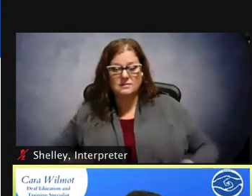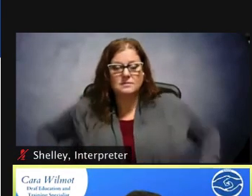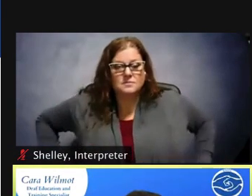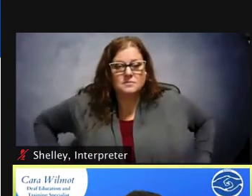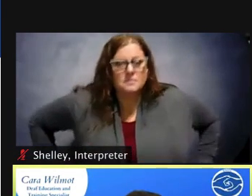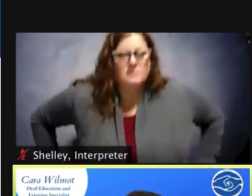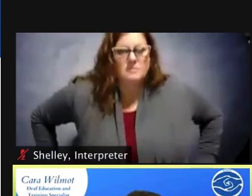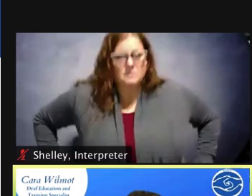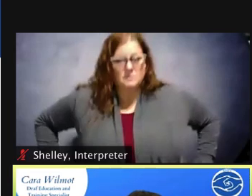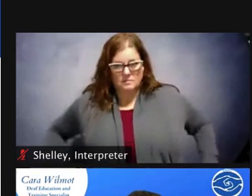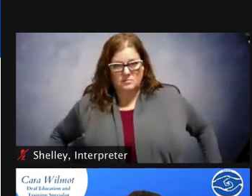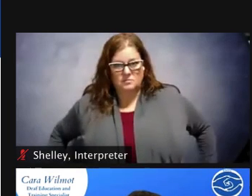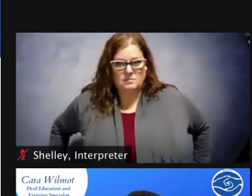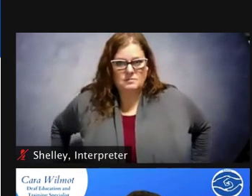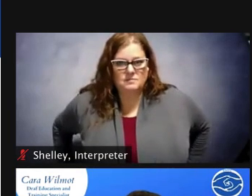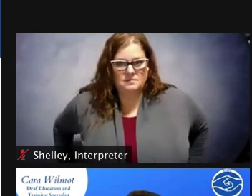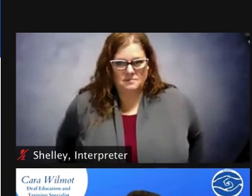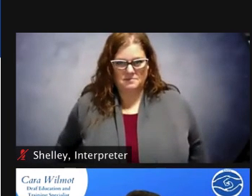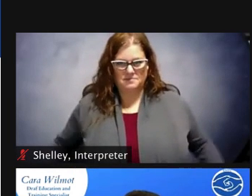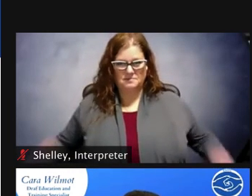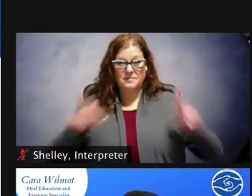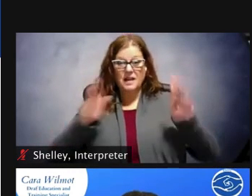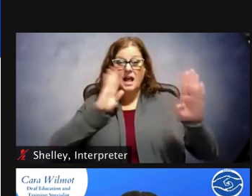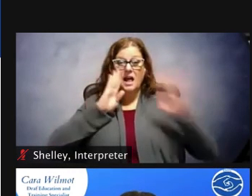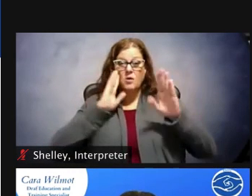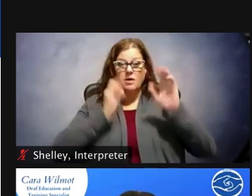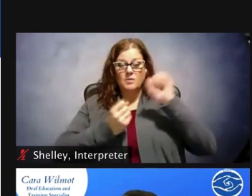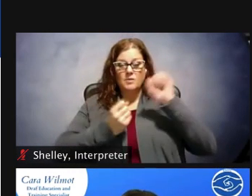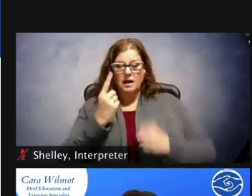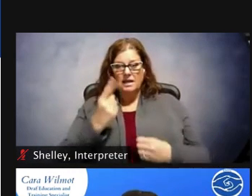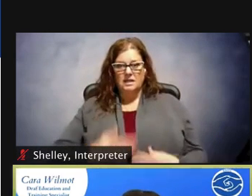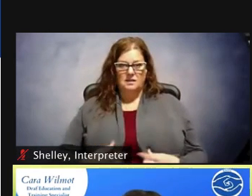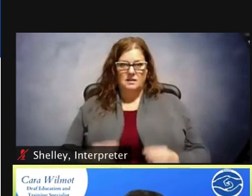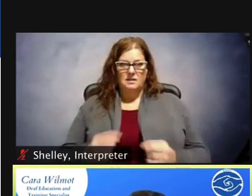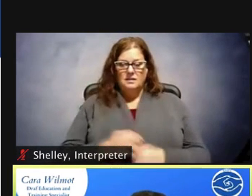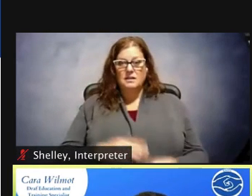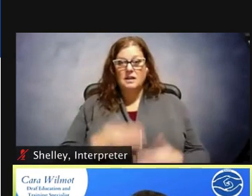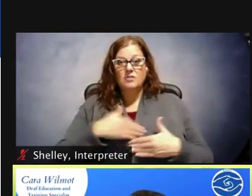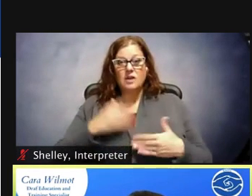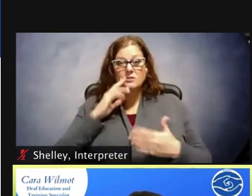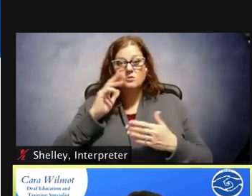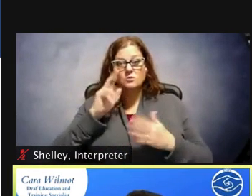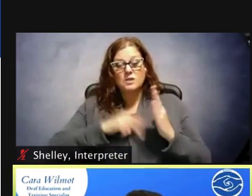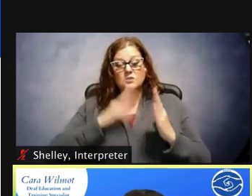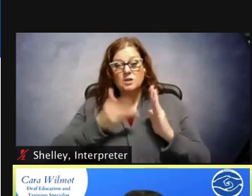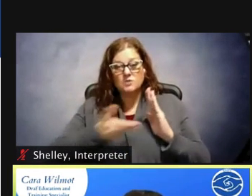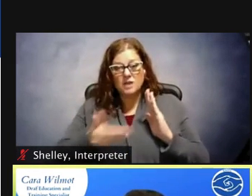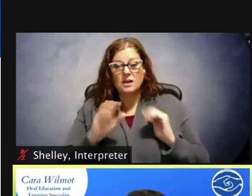[OLIVIA] Okay hi everybody! [CAARA] I’m sorry, I forgot to read your introduction, Olivia. So Olivia is a teacher